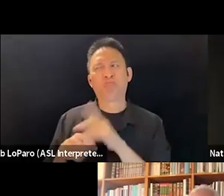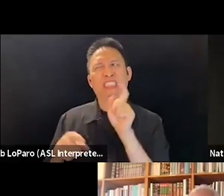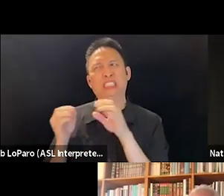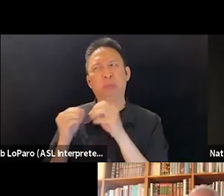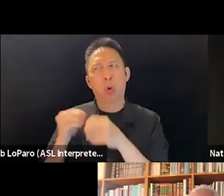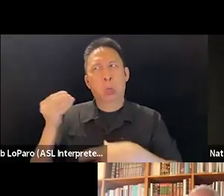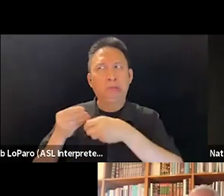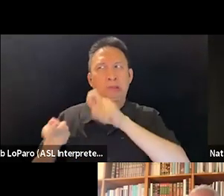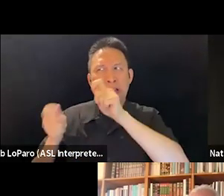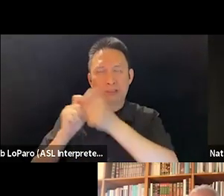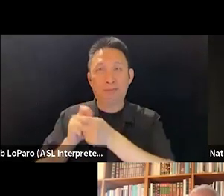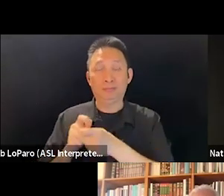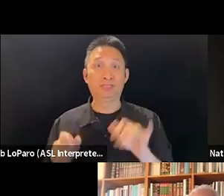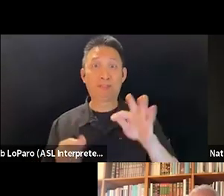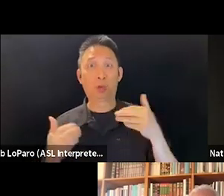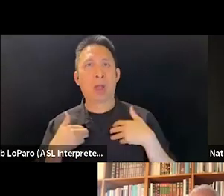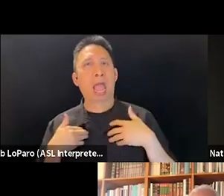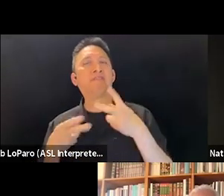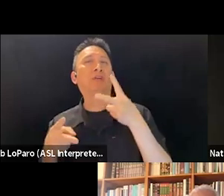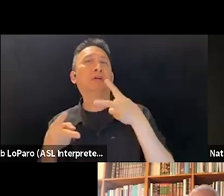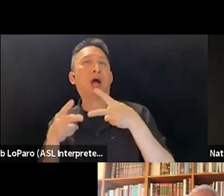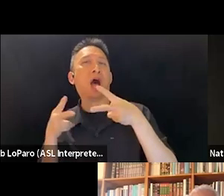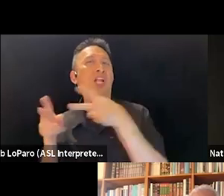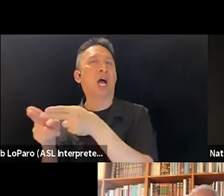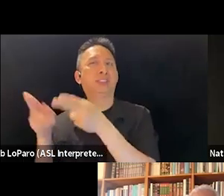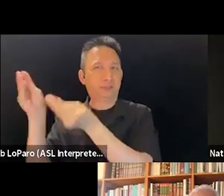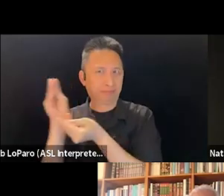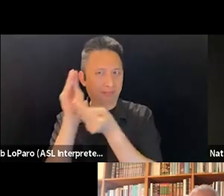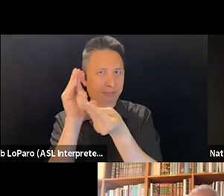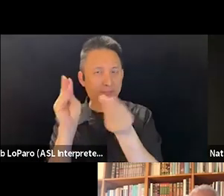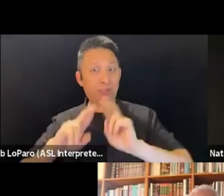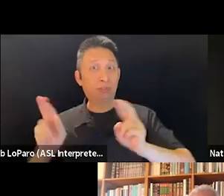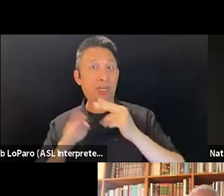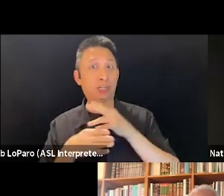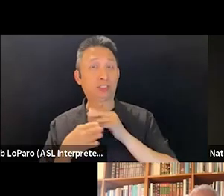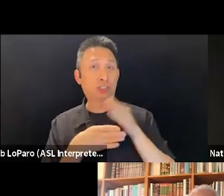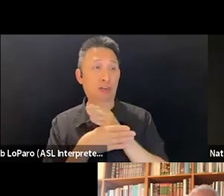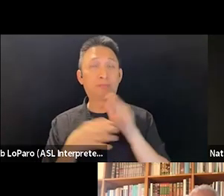that you can share, you are in a brilliant situation and it's just about identifying some people that might help you take it to market.